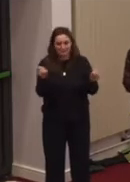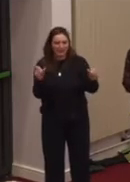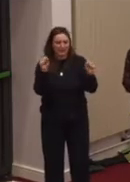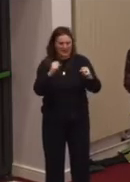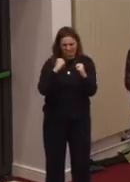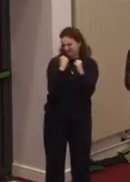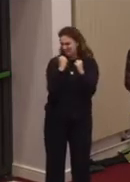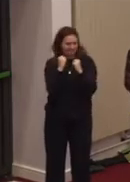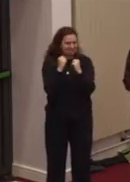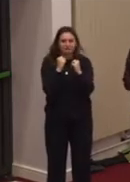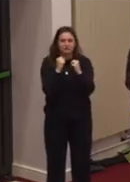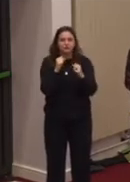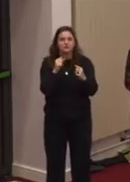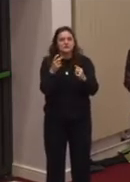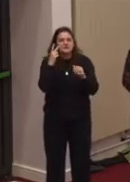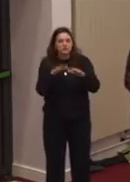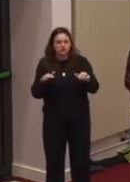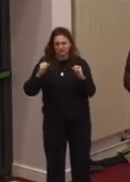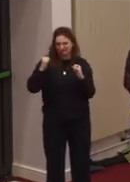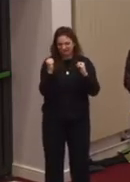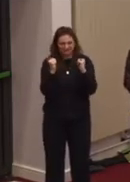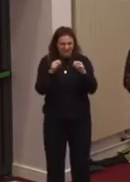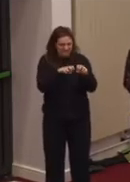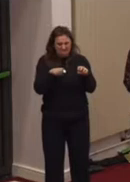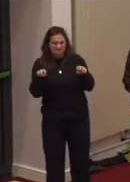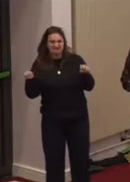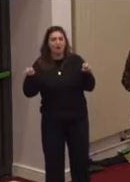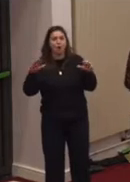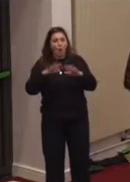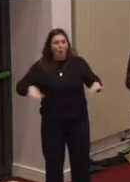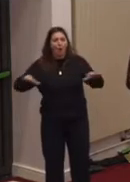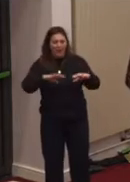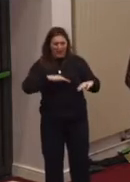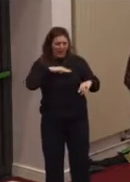due to teachers fleeing, not having enough teachers around. It can also be due for example